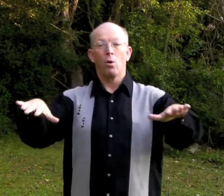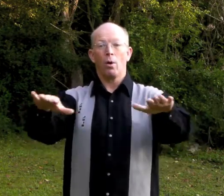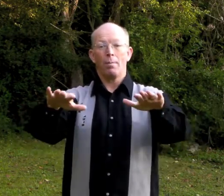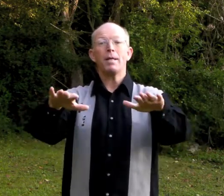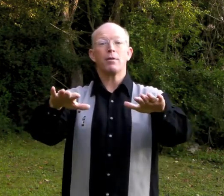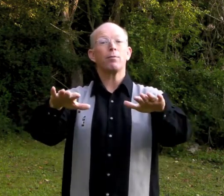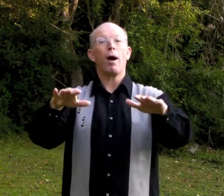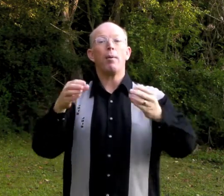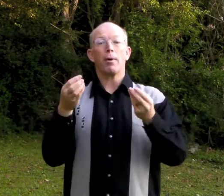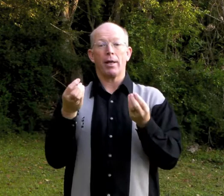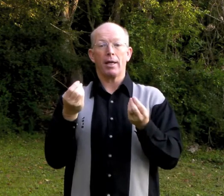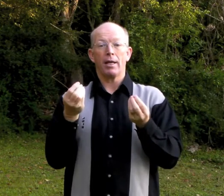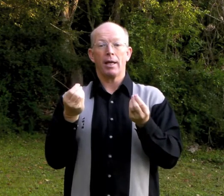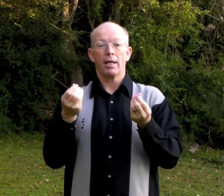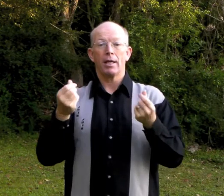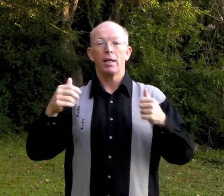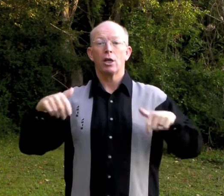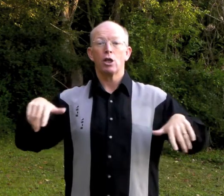or a piece of PROPERTY.